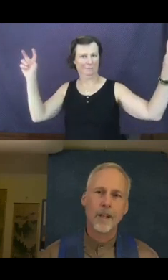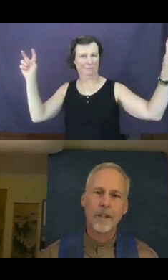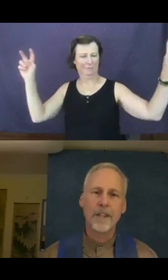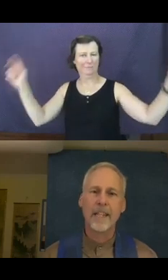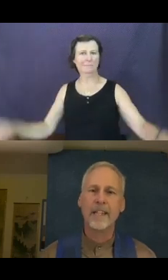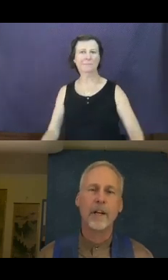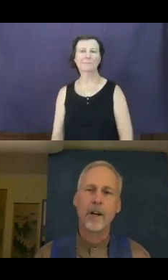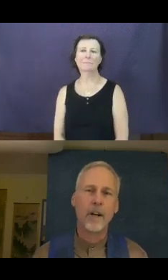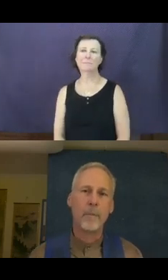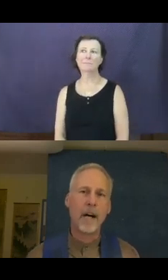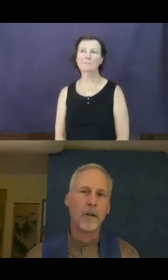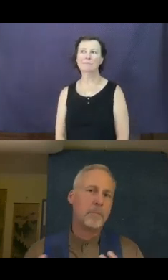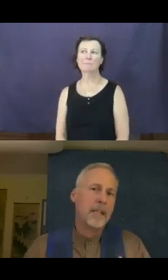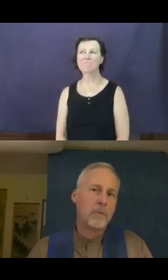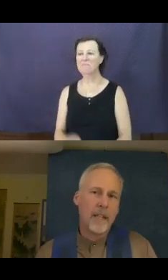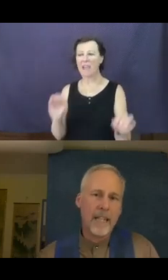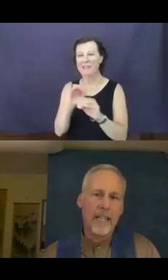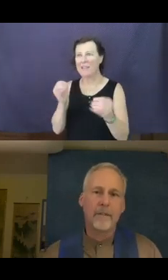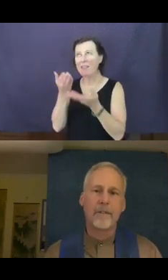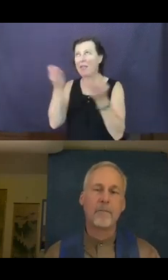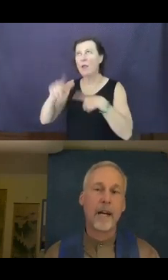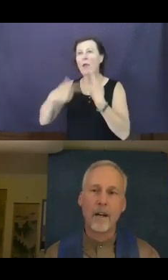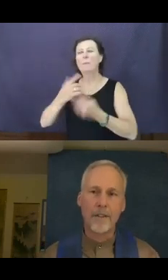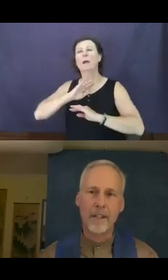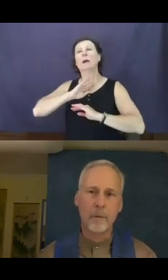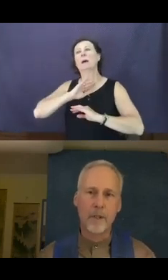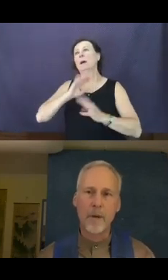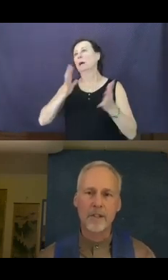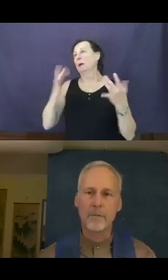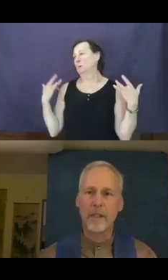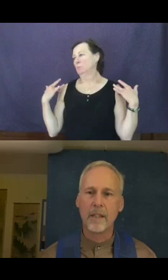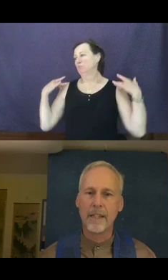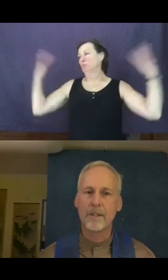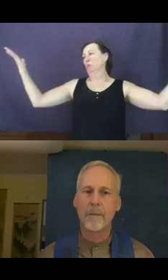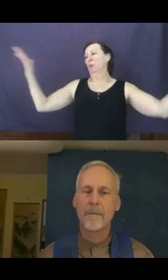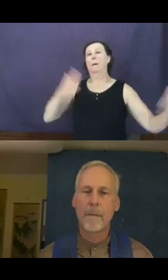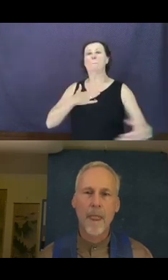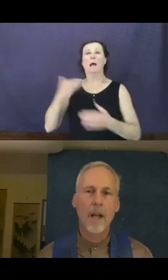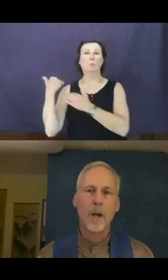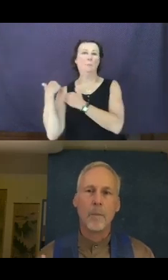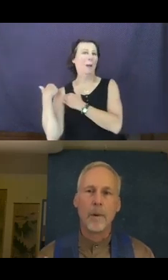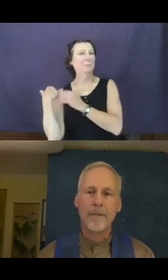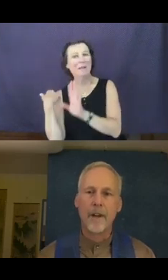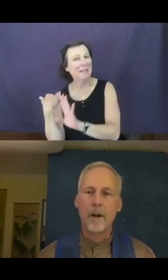Nothing in there about being relieved of my authentic responsibilities, but there